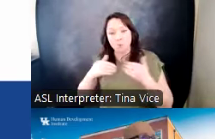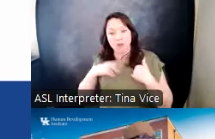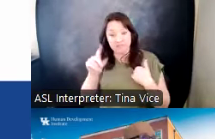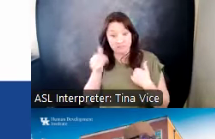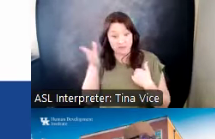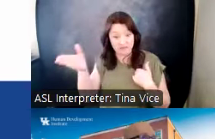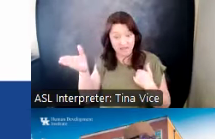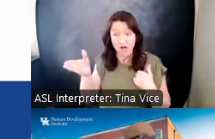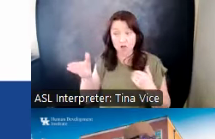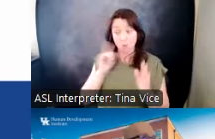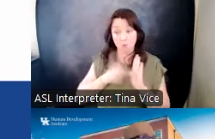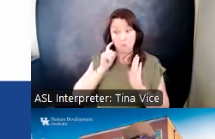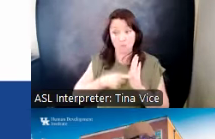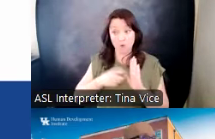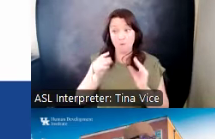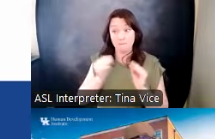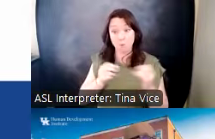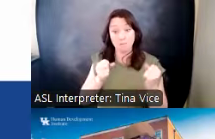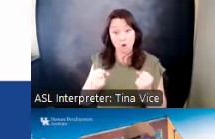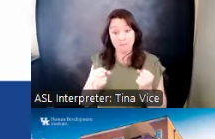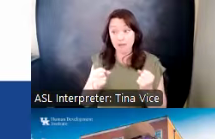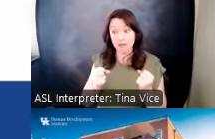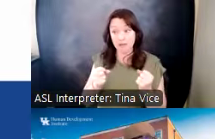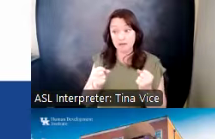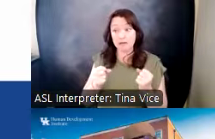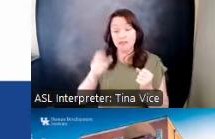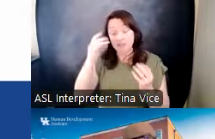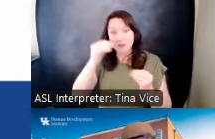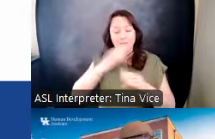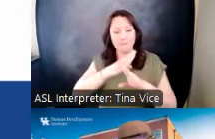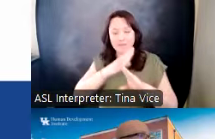more prominent in rural areas and thinking about the barriers to access that people might be experiencing those